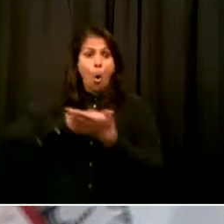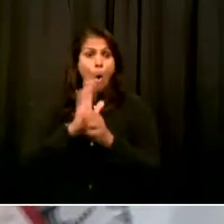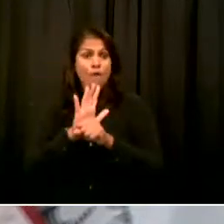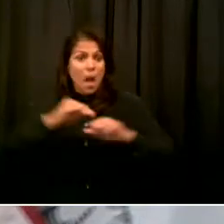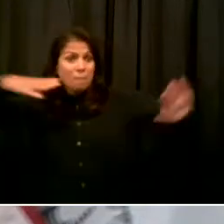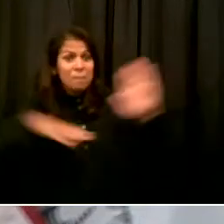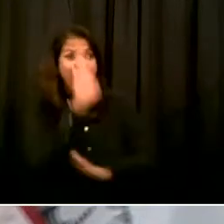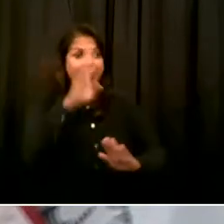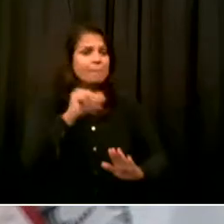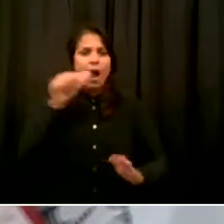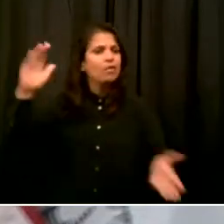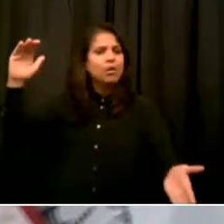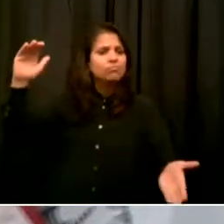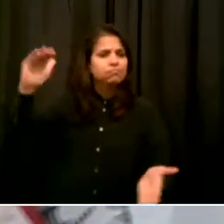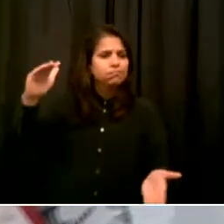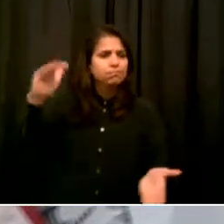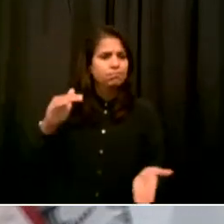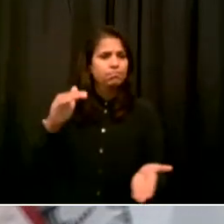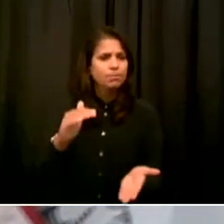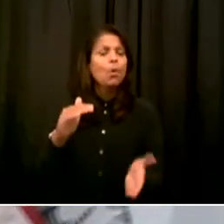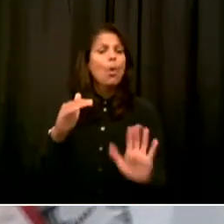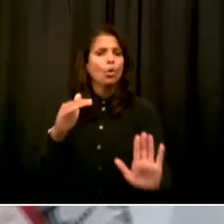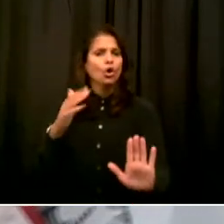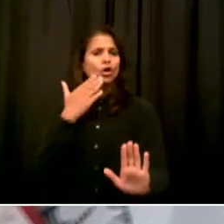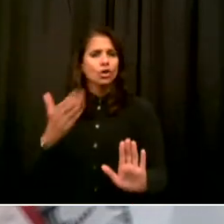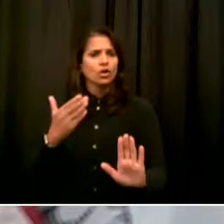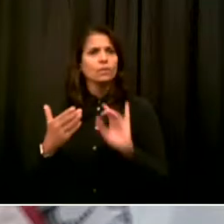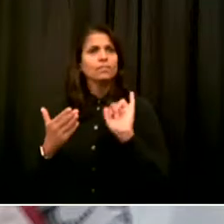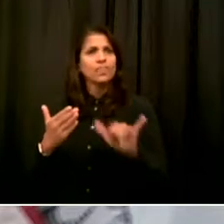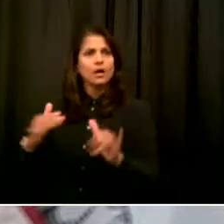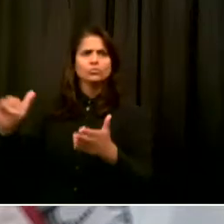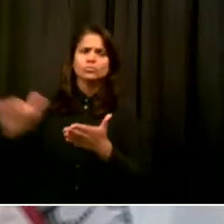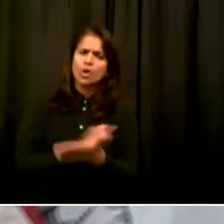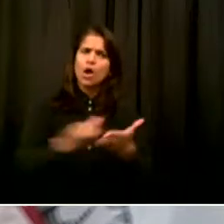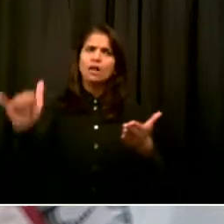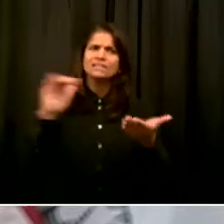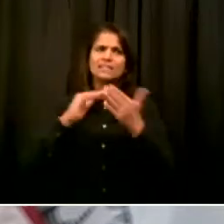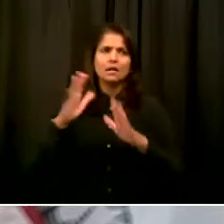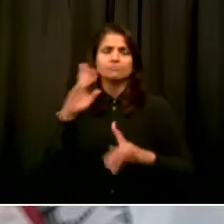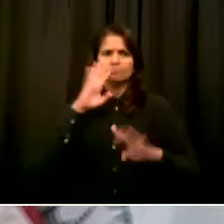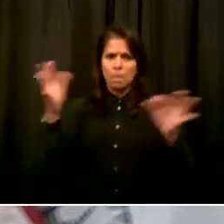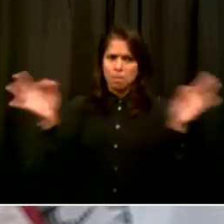GETTING TESTED AND MORE PEOPLE WEARING MASKS. WE HAVE MORE